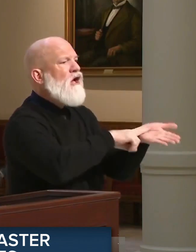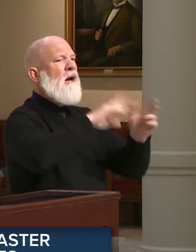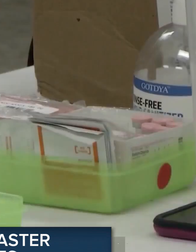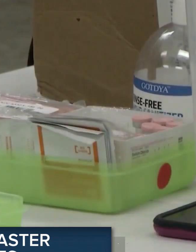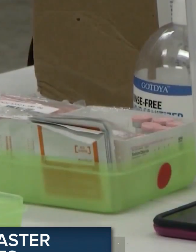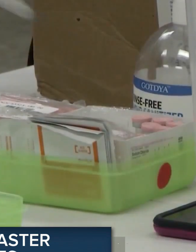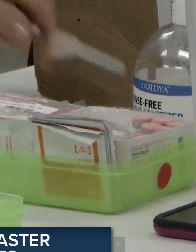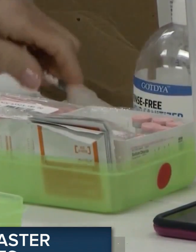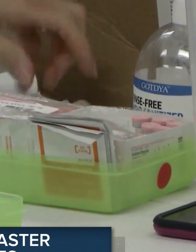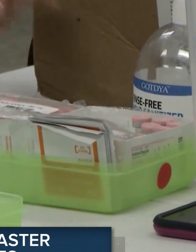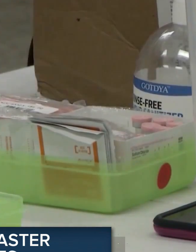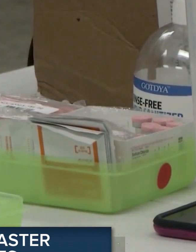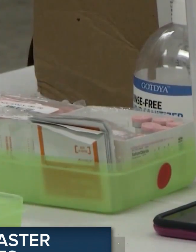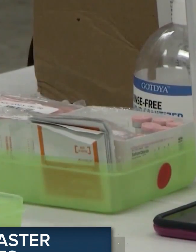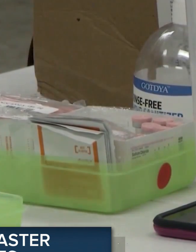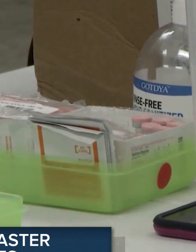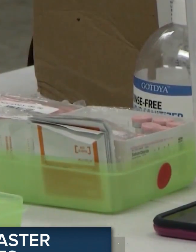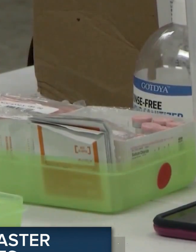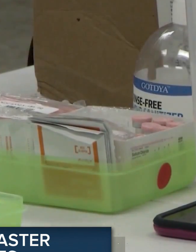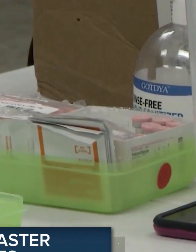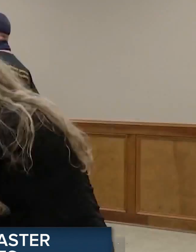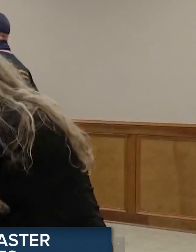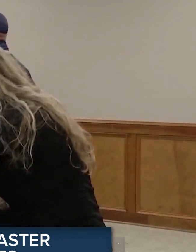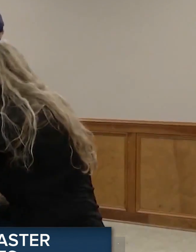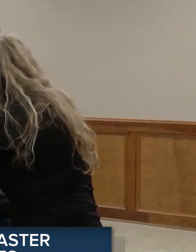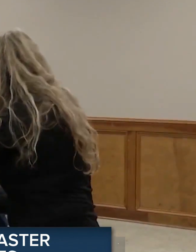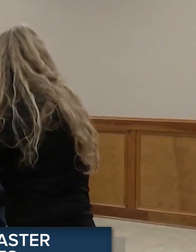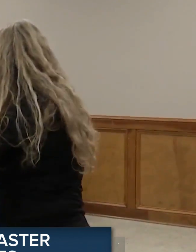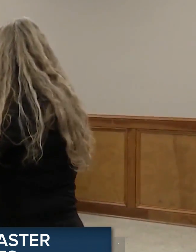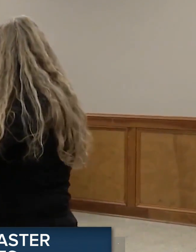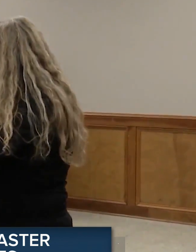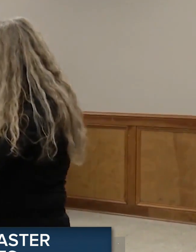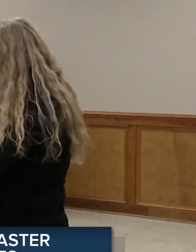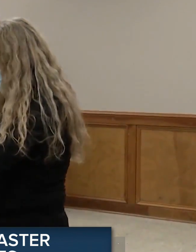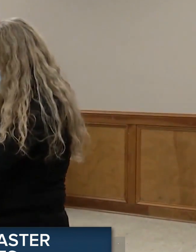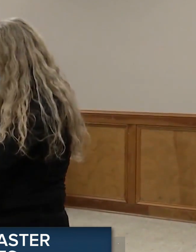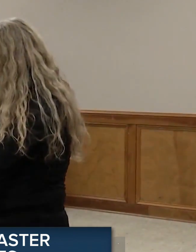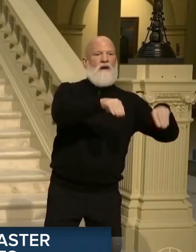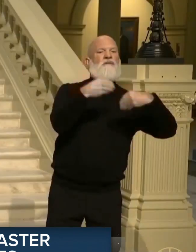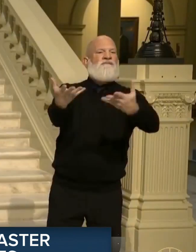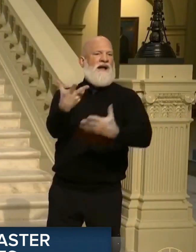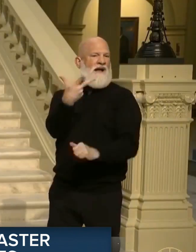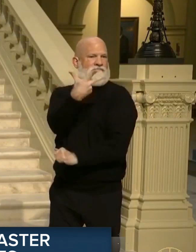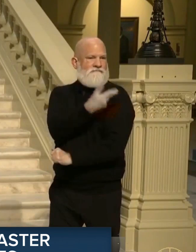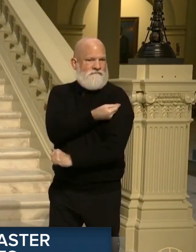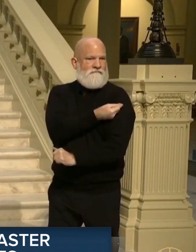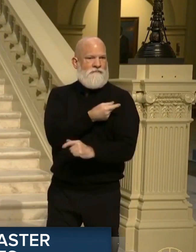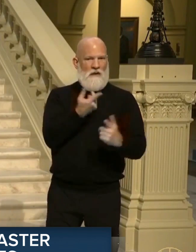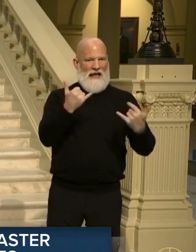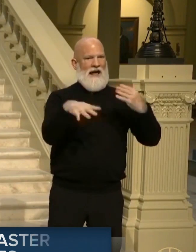THIS IS AN ALL HANDS ON DECK EFFORT TO SPEED UP VACCINATIONS IN GEORGIA GOVERNOR BRIAN KEMP HAS SIGNED AN EXECUTIVE ORDER ALLOWING